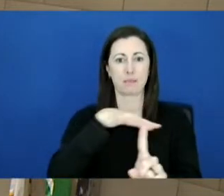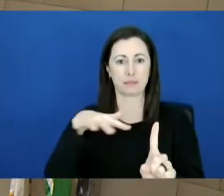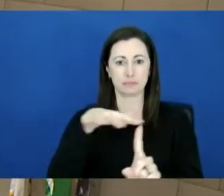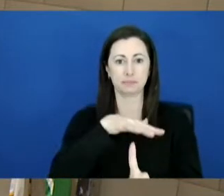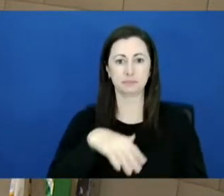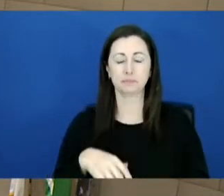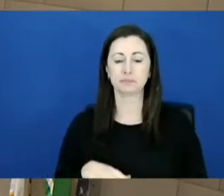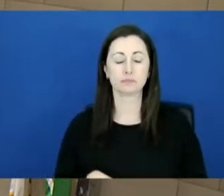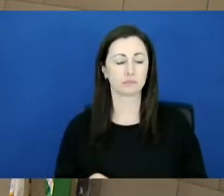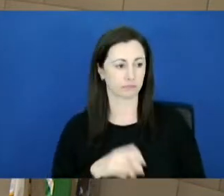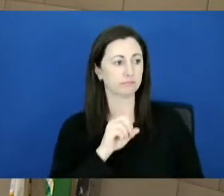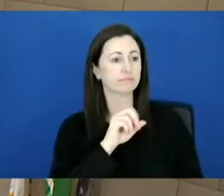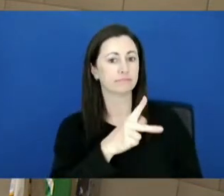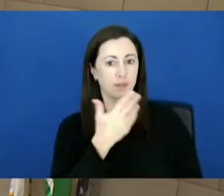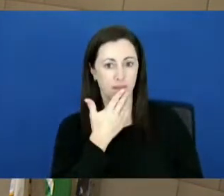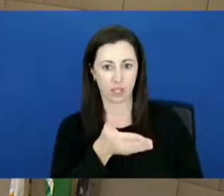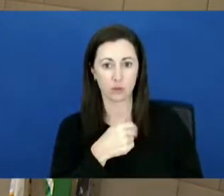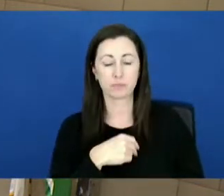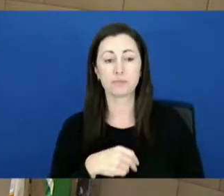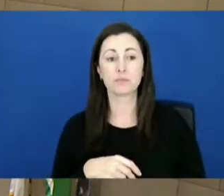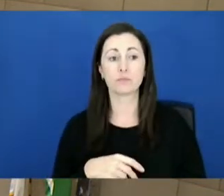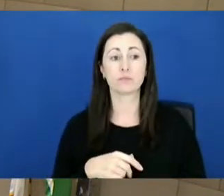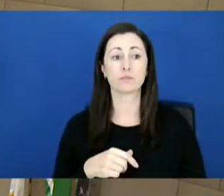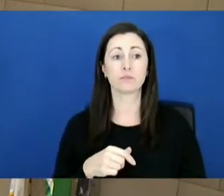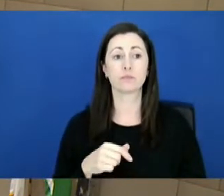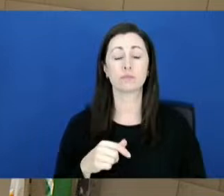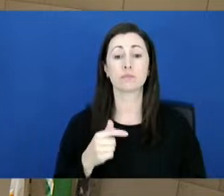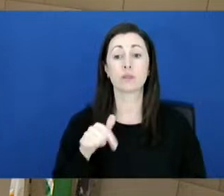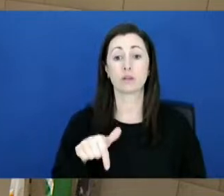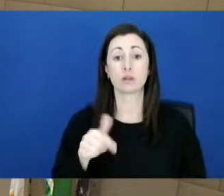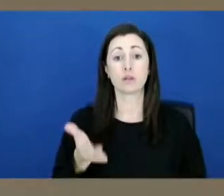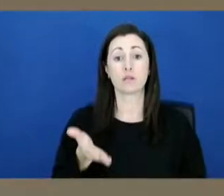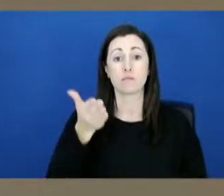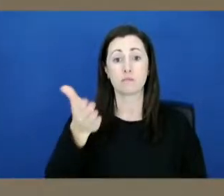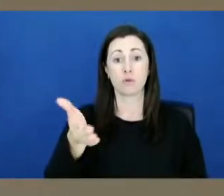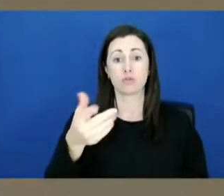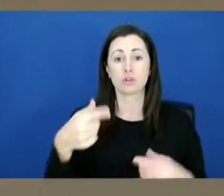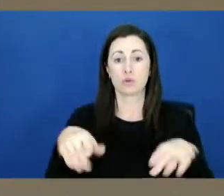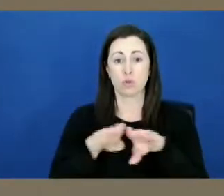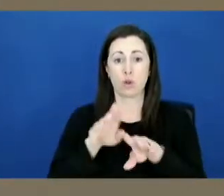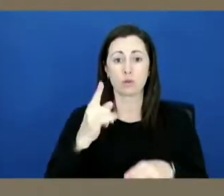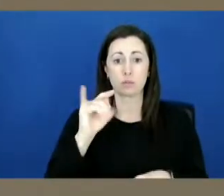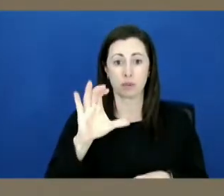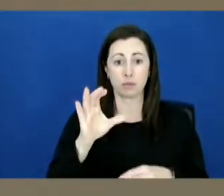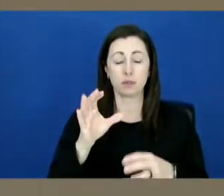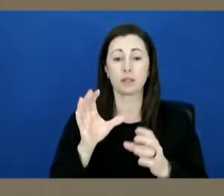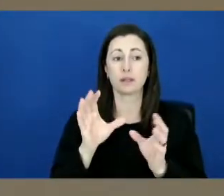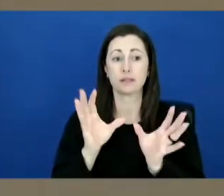CLIMATE THAT WE'RE IN. THANK YOU.